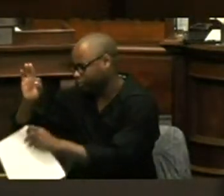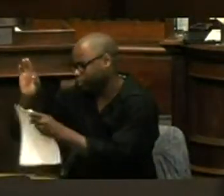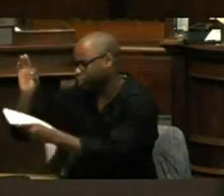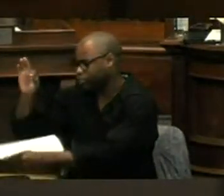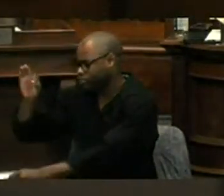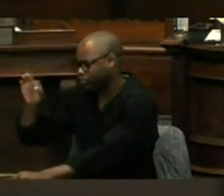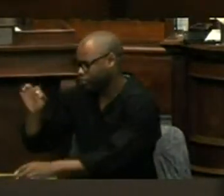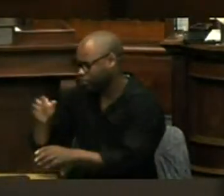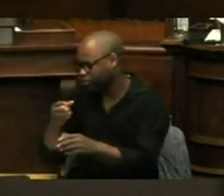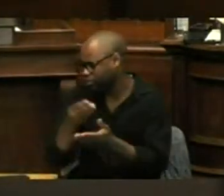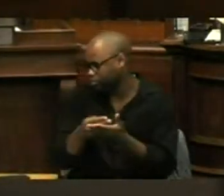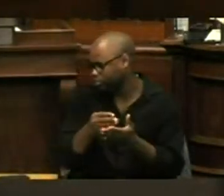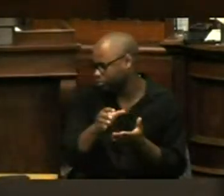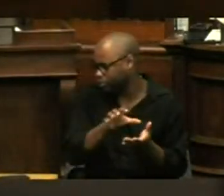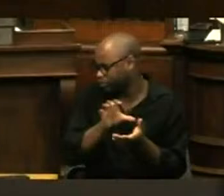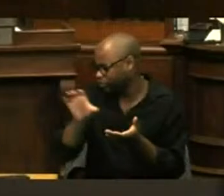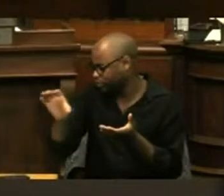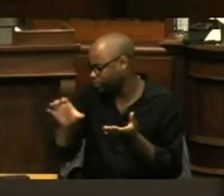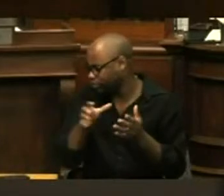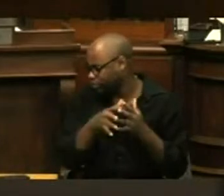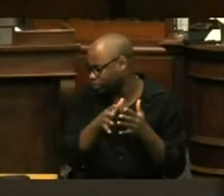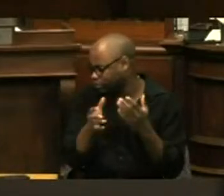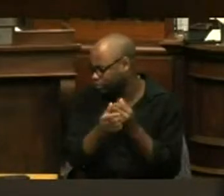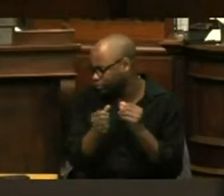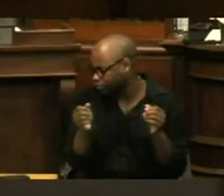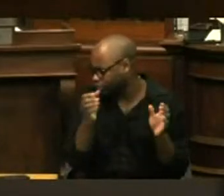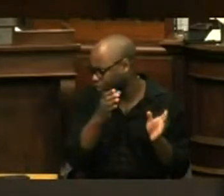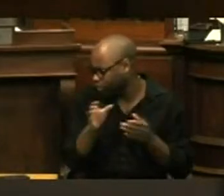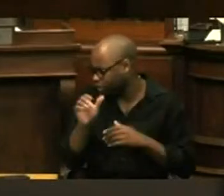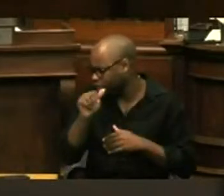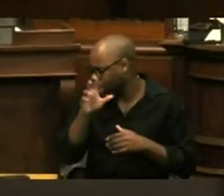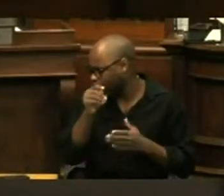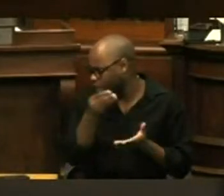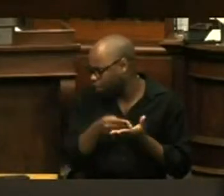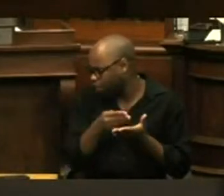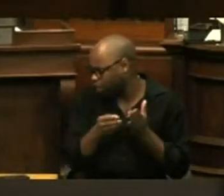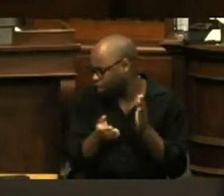Motion carries. Introductory number 449. Appropriating